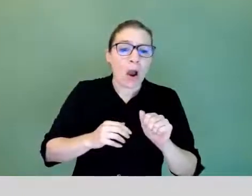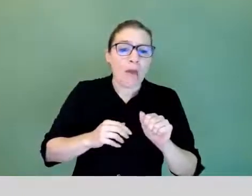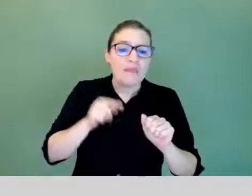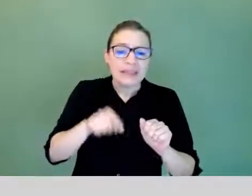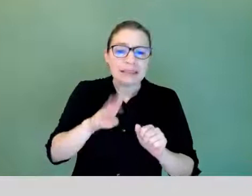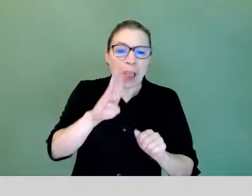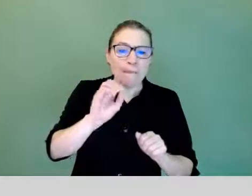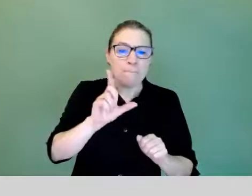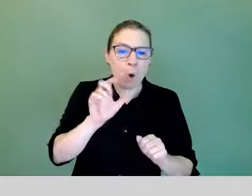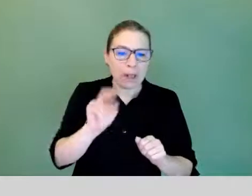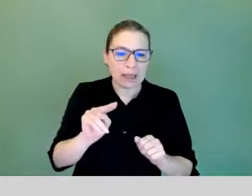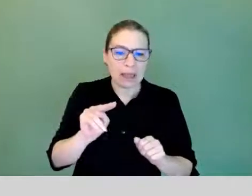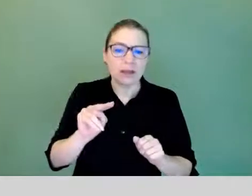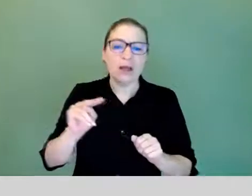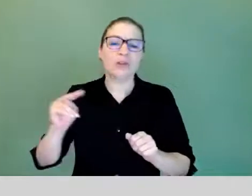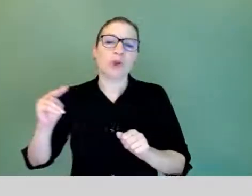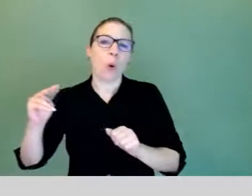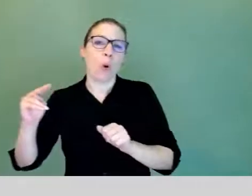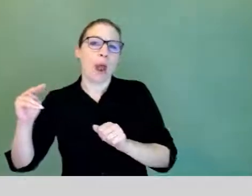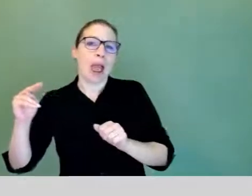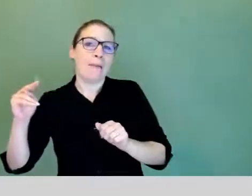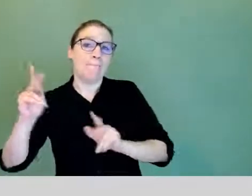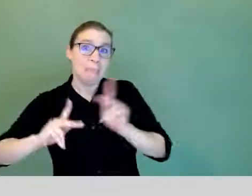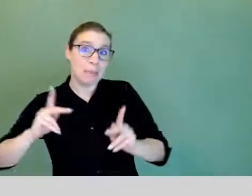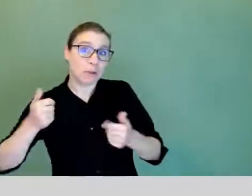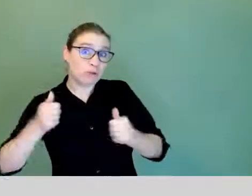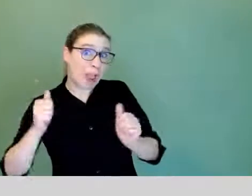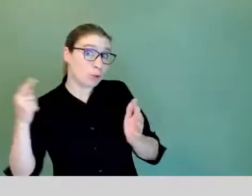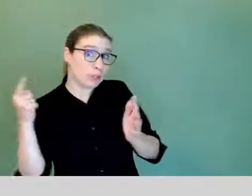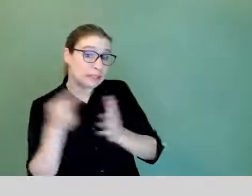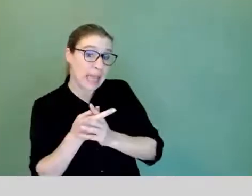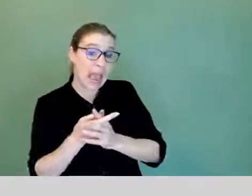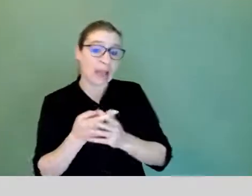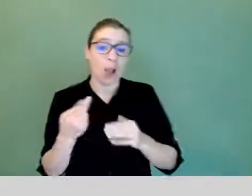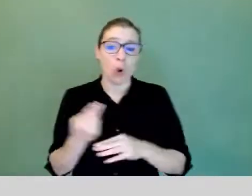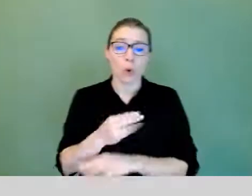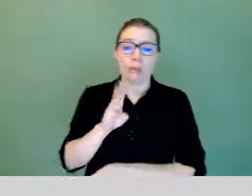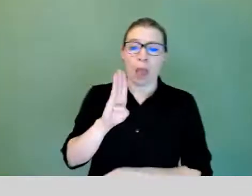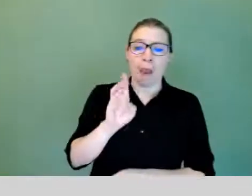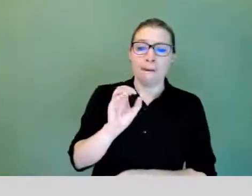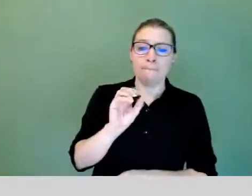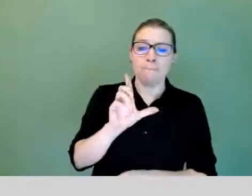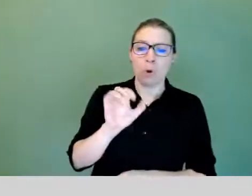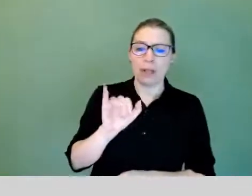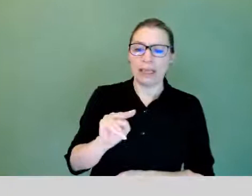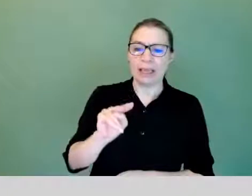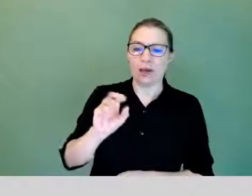So attackers use usually these Boolean operators, and it is mentioned 1 equal to 1.